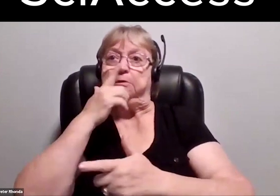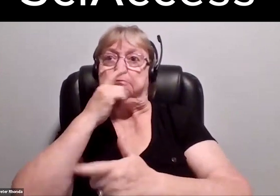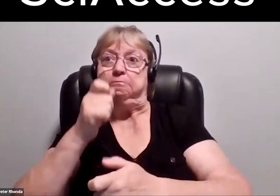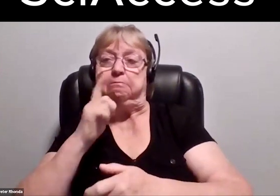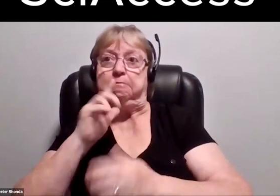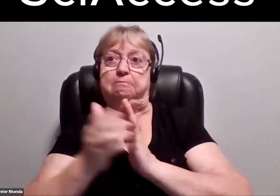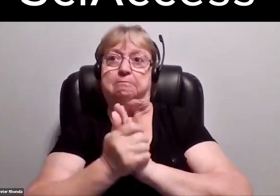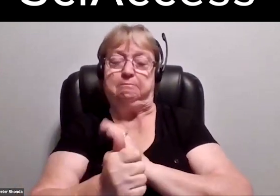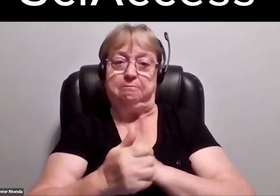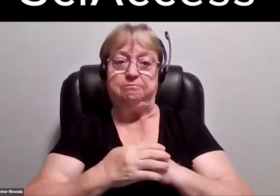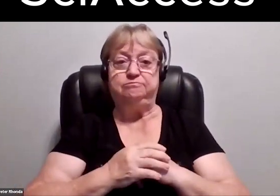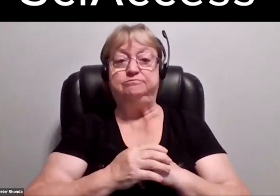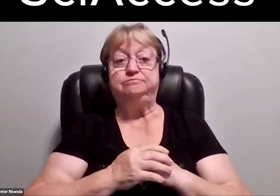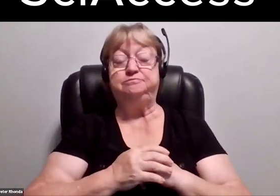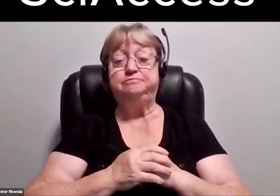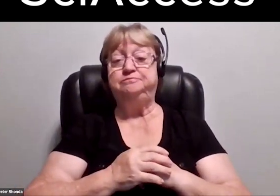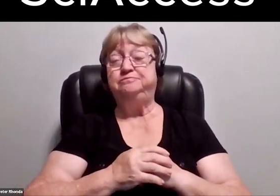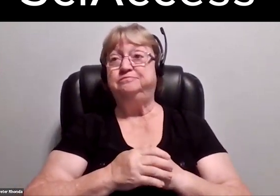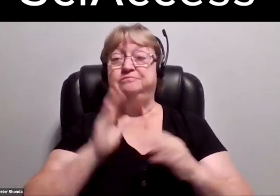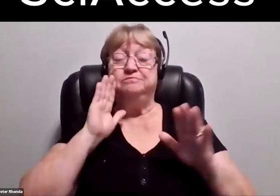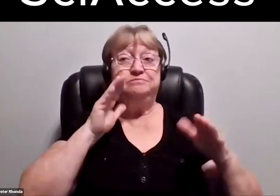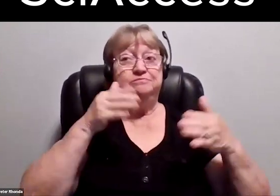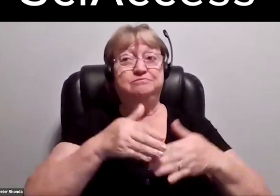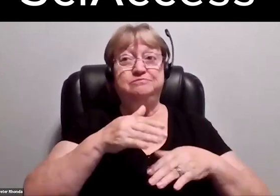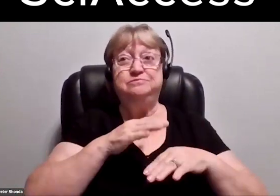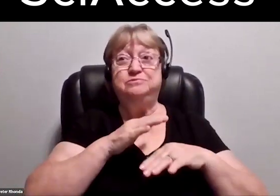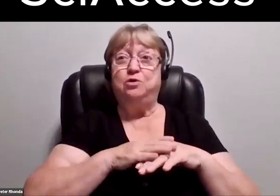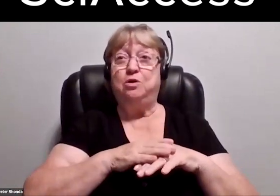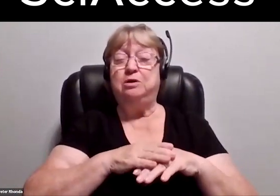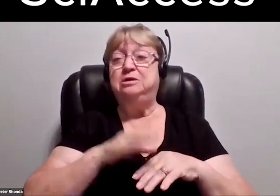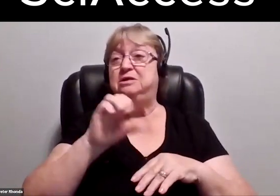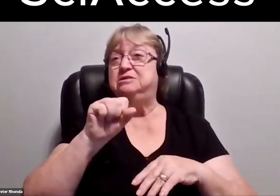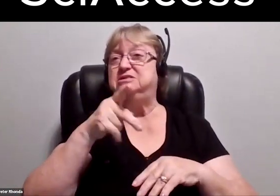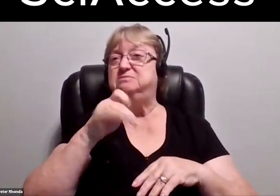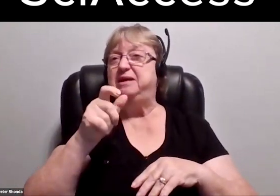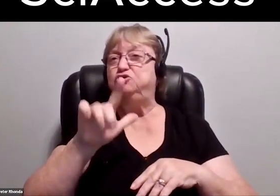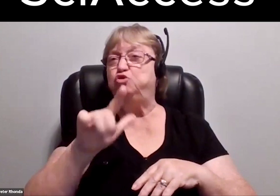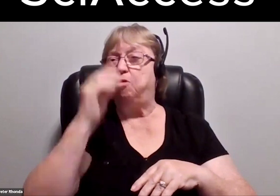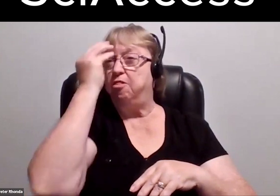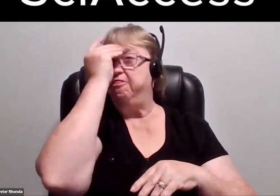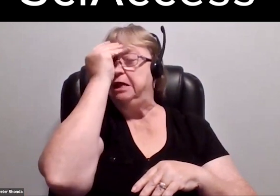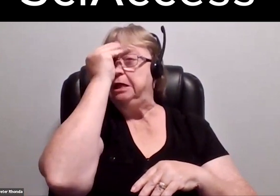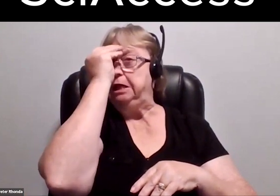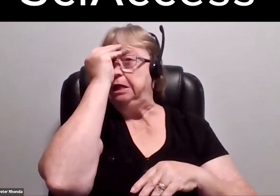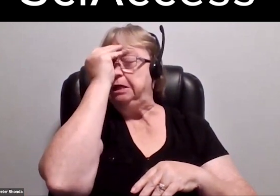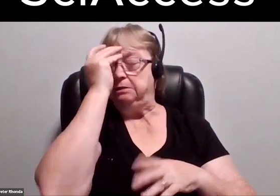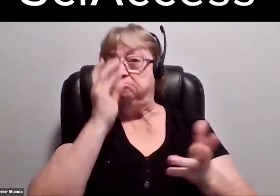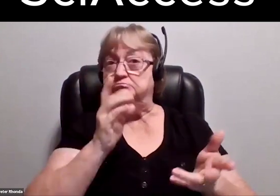We try to focus our lessons on spatial thinking, which can be particularly important for students with VI,